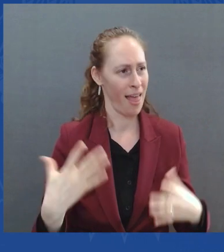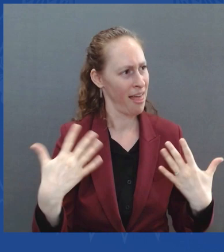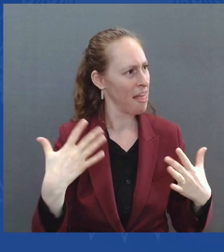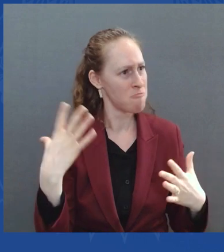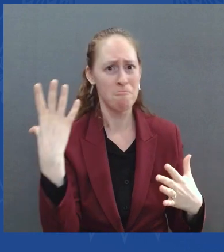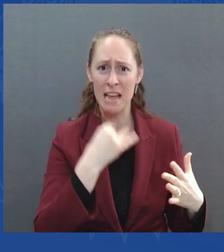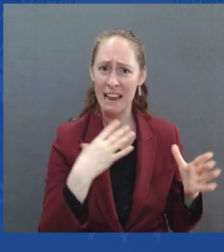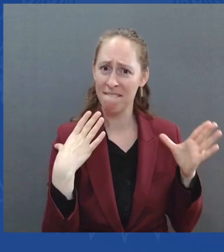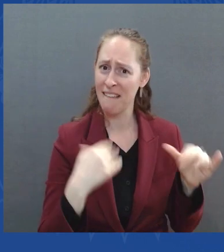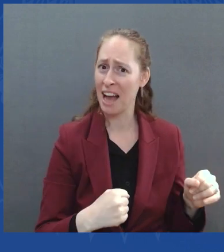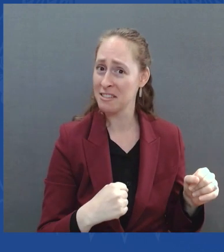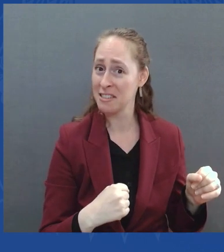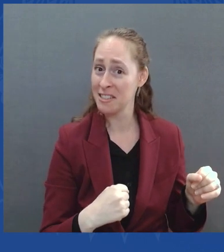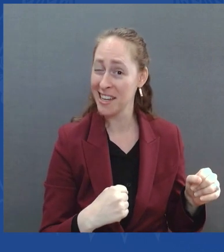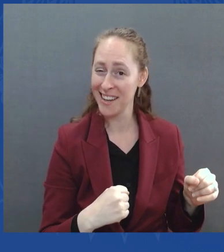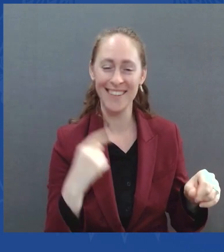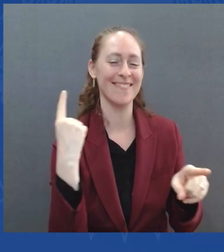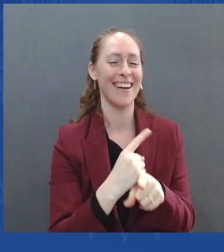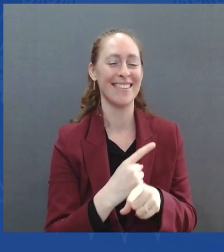thank you for the hard work you've done. You've done a good job.